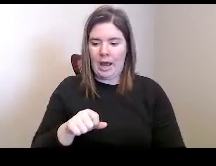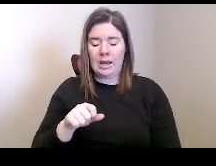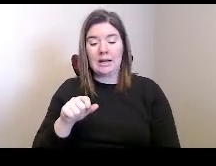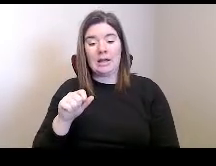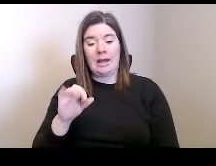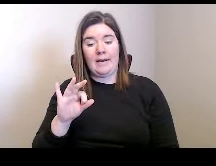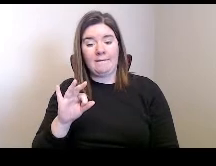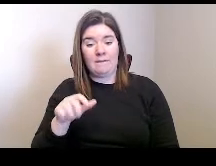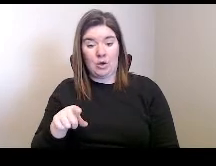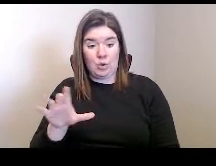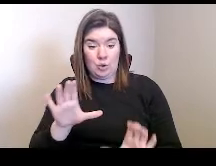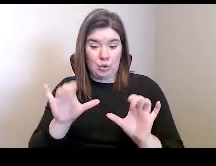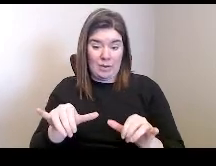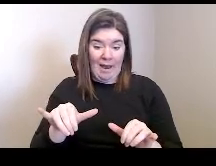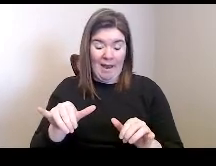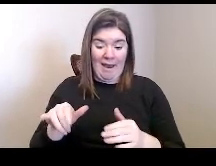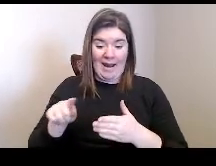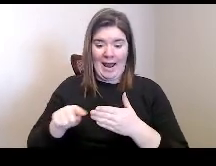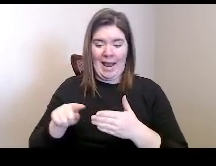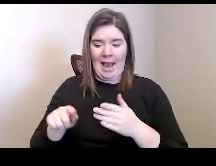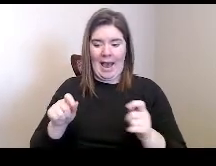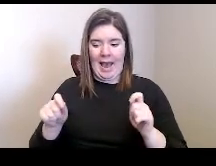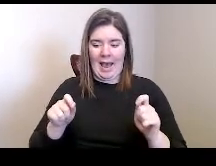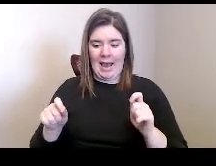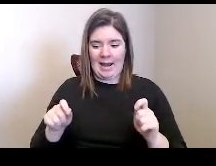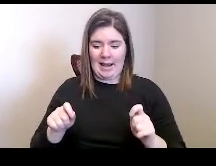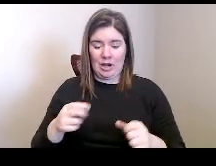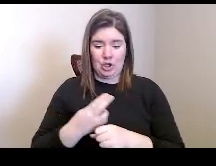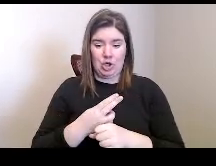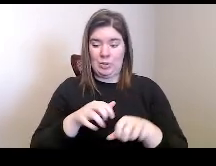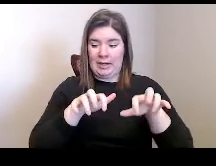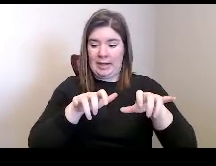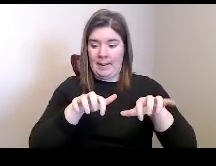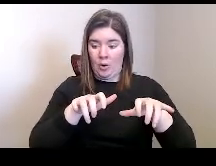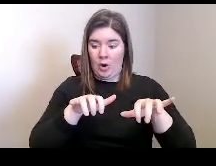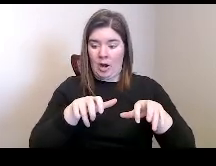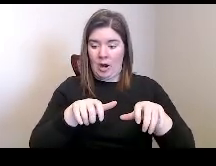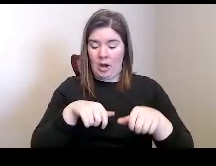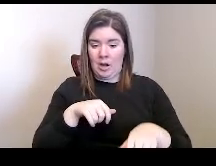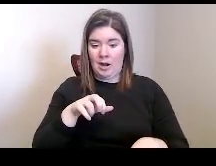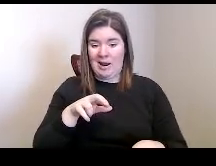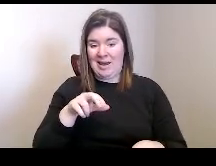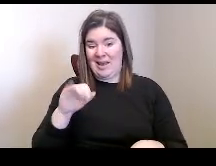edit documents using the keyboard, whether using a screen reader or that's just your preference,